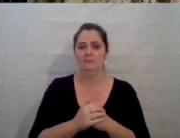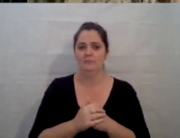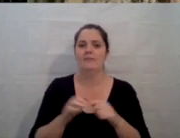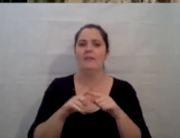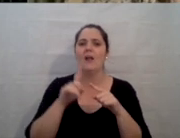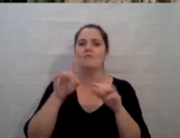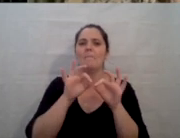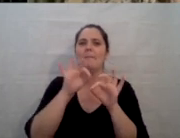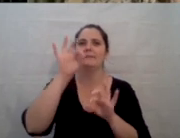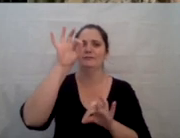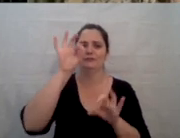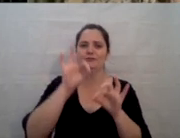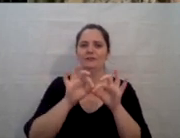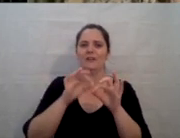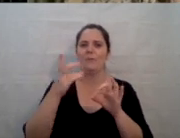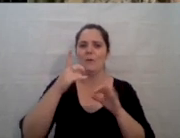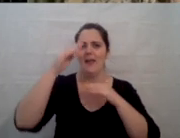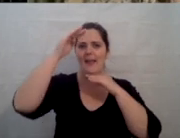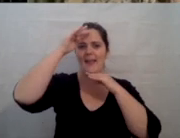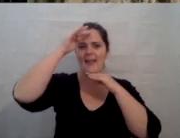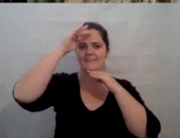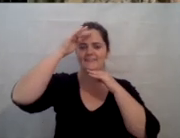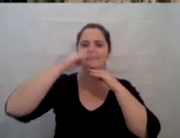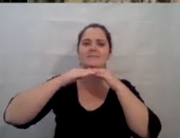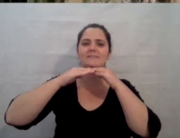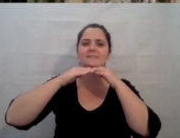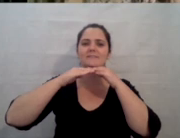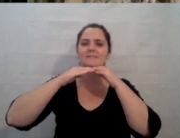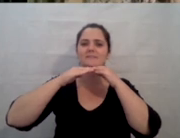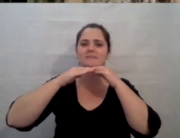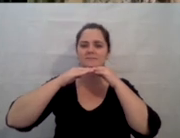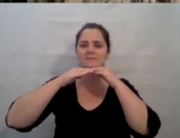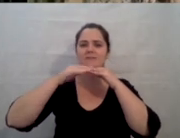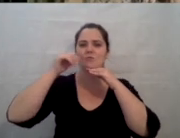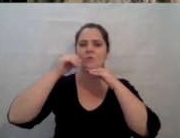head down to the bottom of his mask there to his chin and get a single measurement.